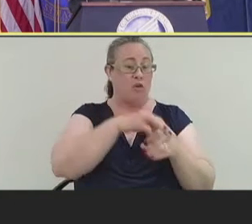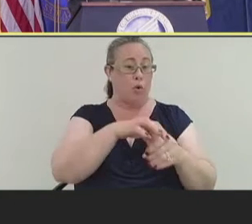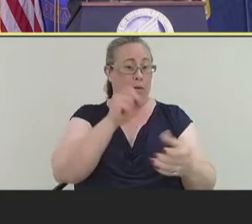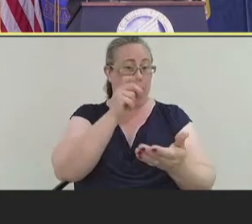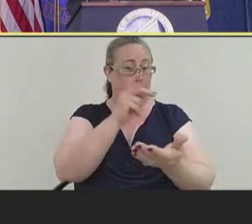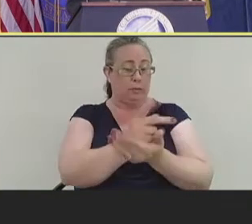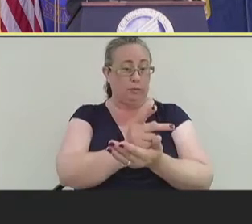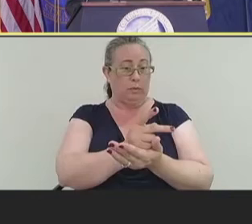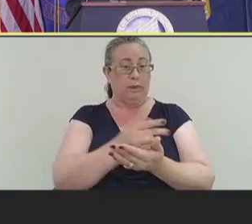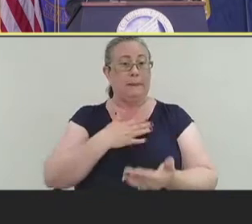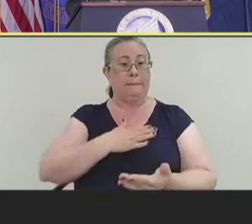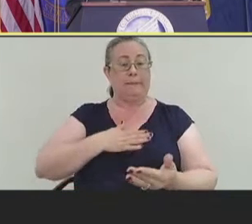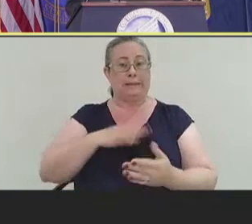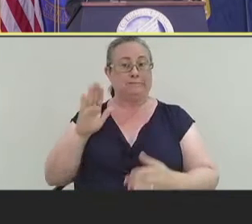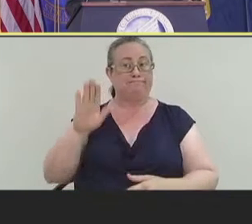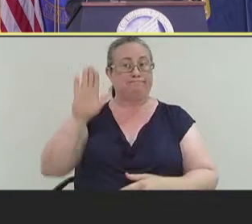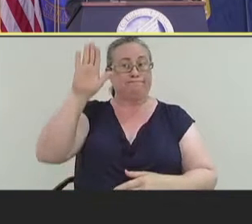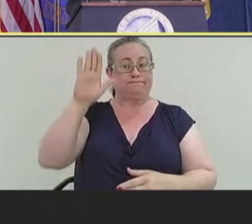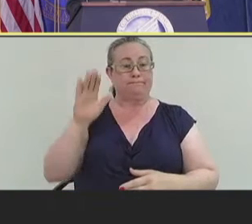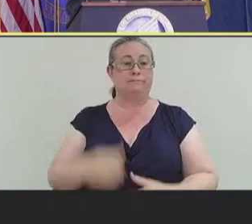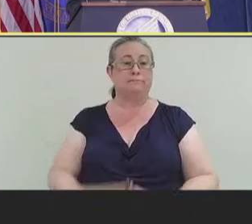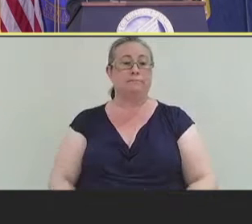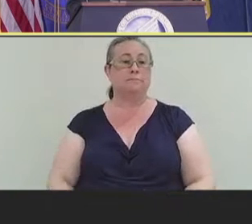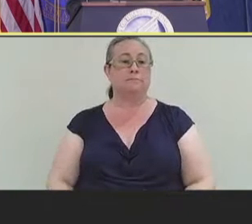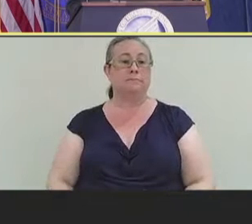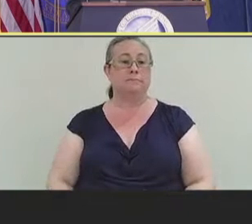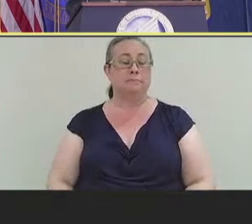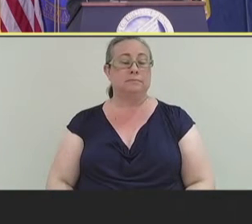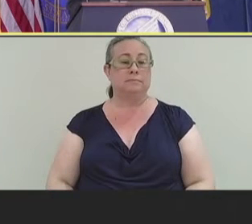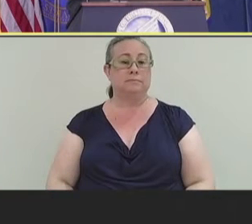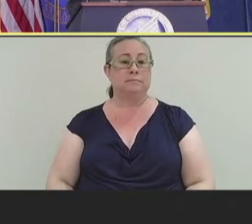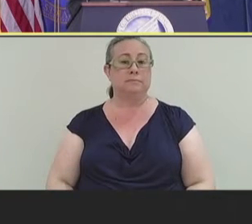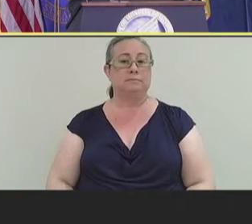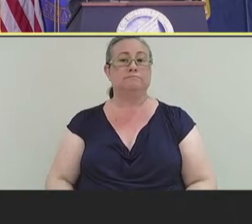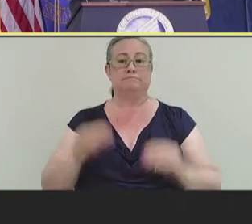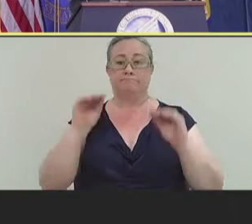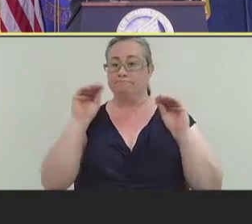make a notice, please. I don't see anybody in the room. Ann,